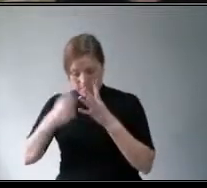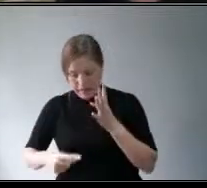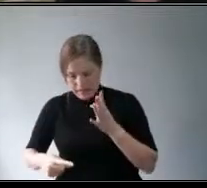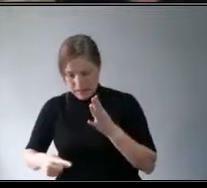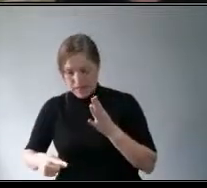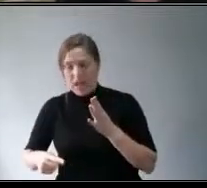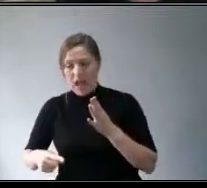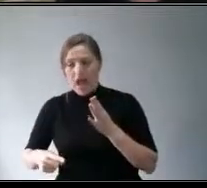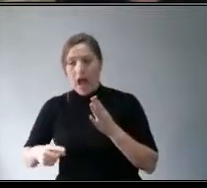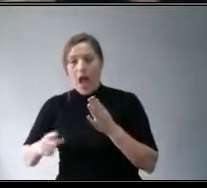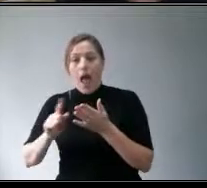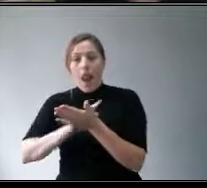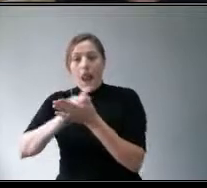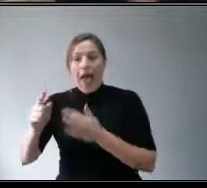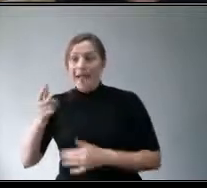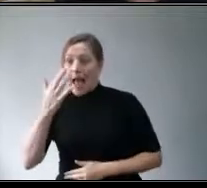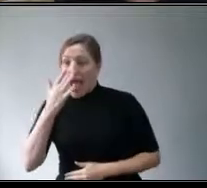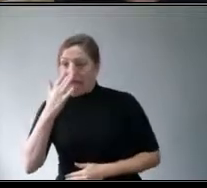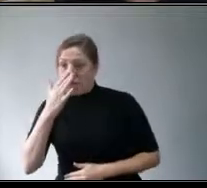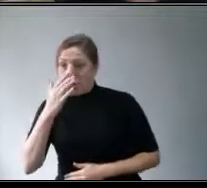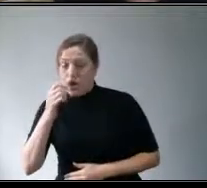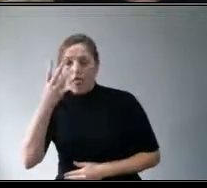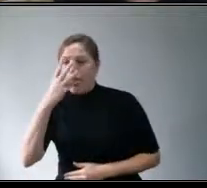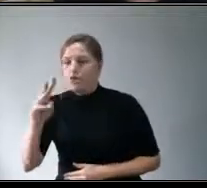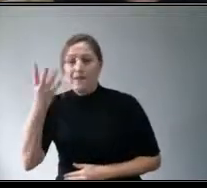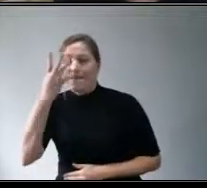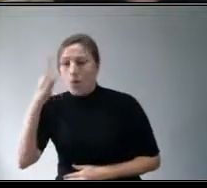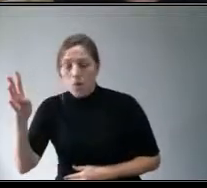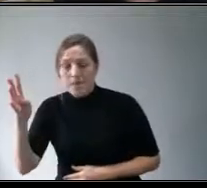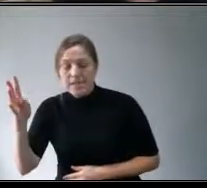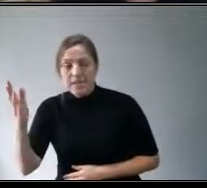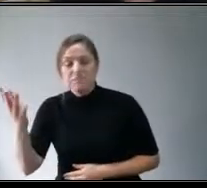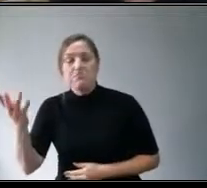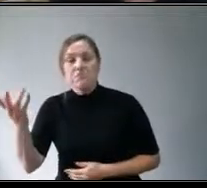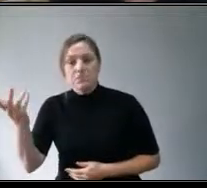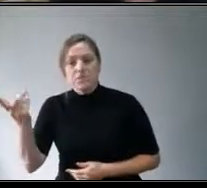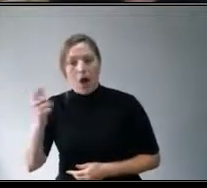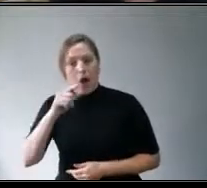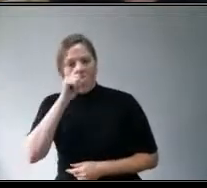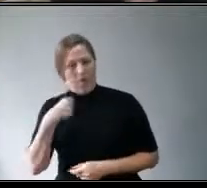in their late 30s or 40s but have um you know keen interest and talent in working in the arts